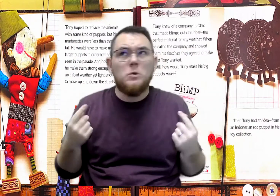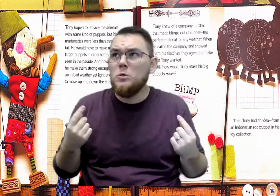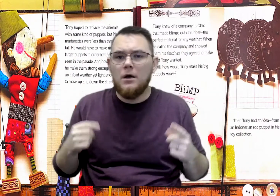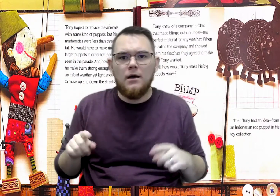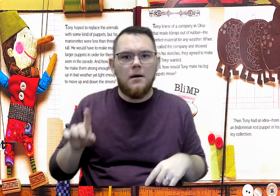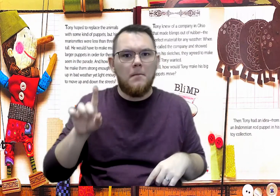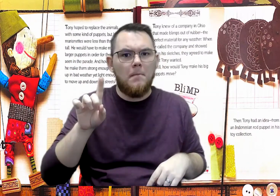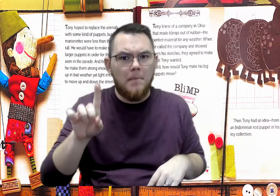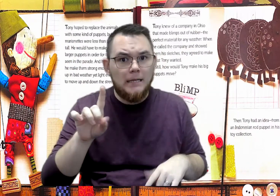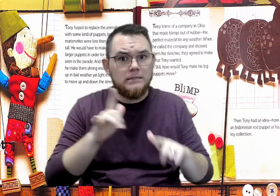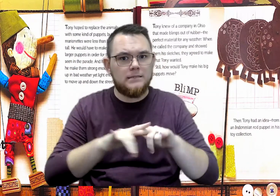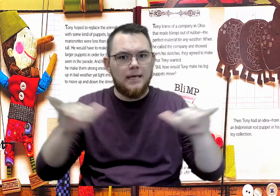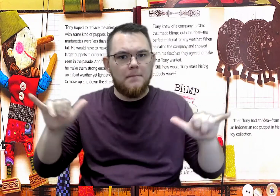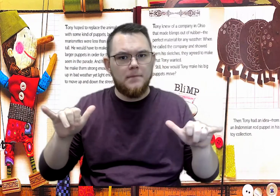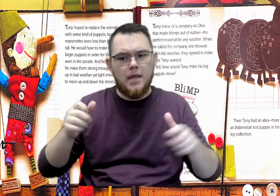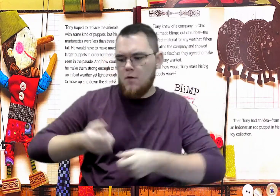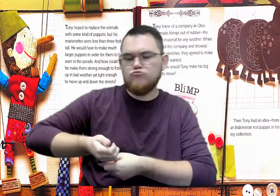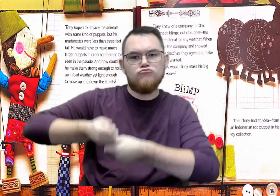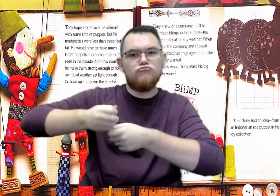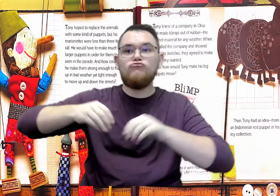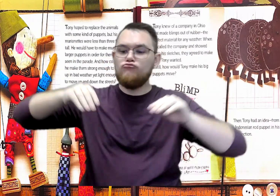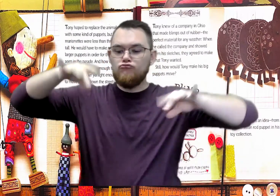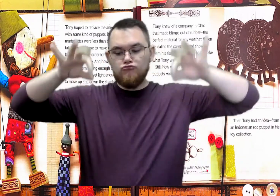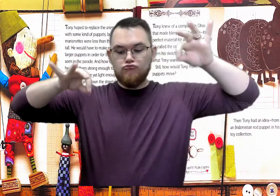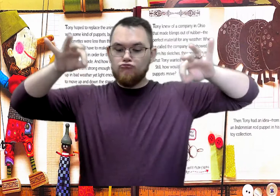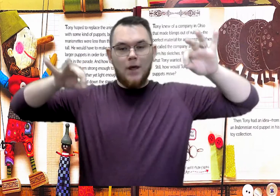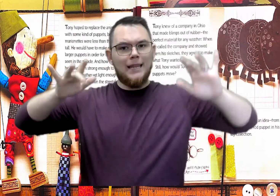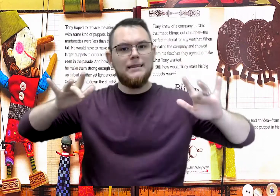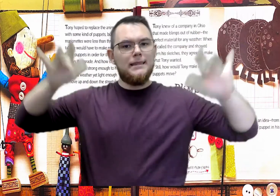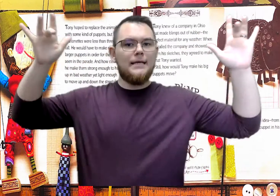move up and down the street?